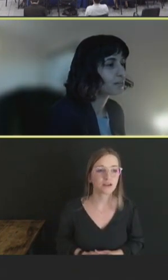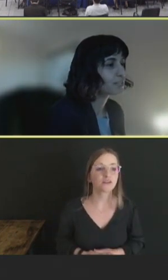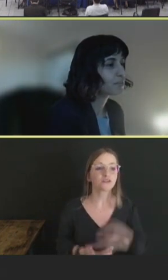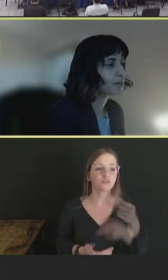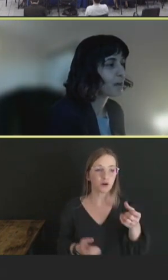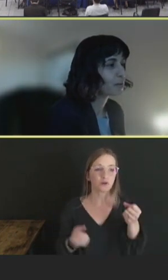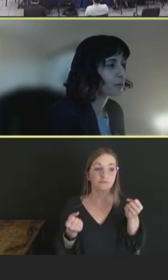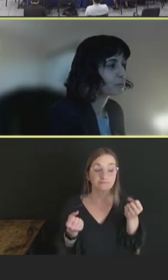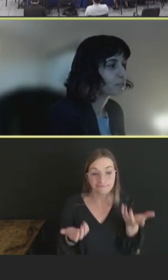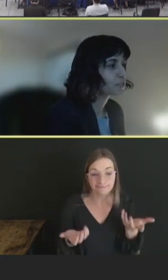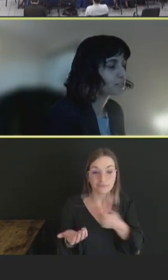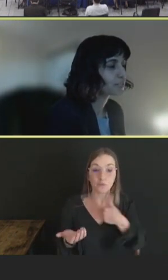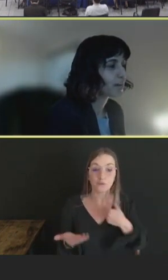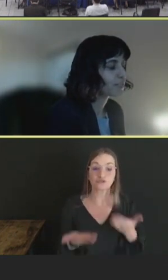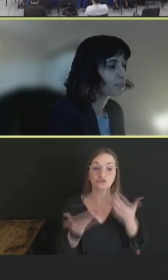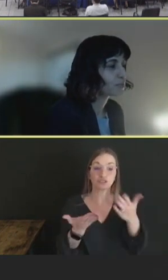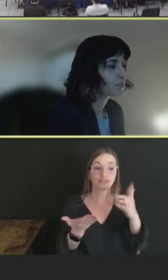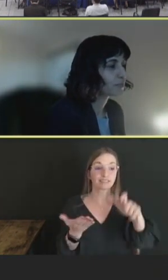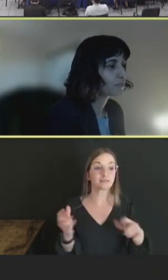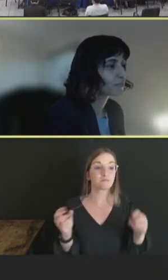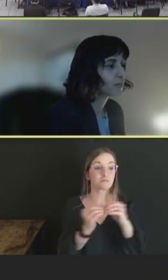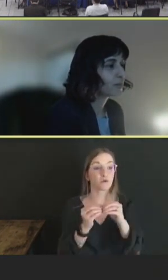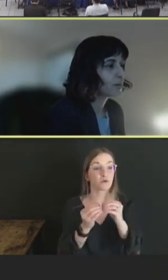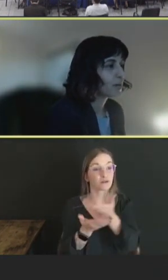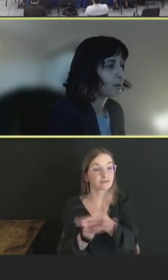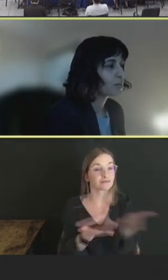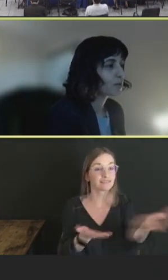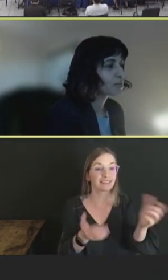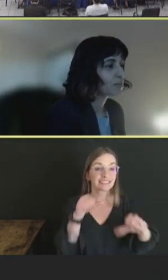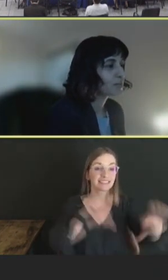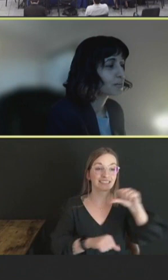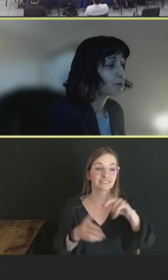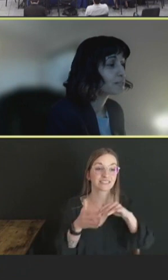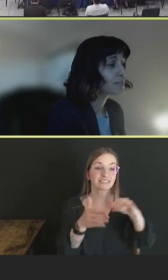needed to make adequate conclusions at the global level. And you also need an abundance